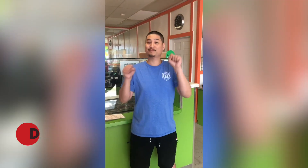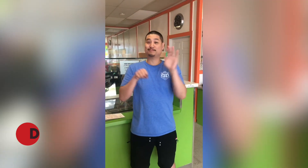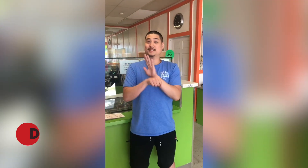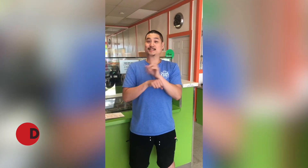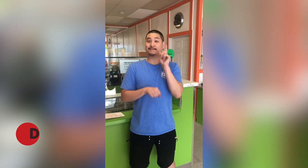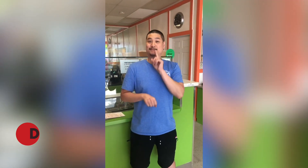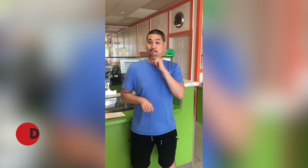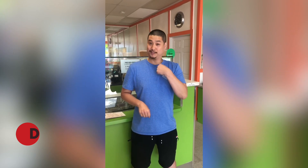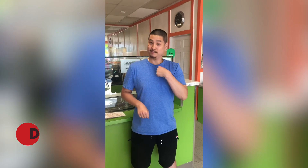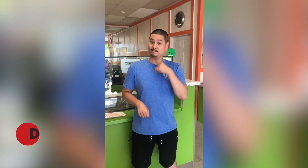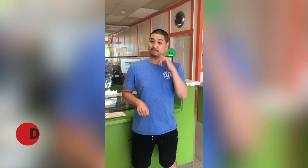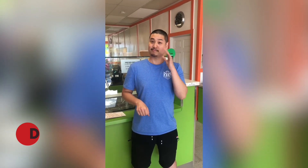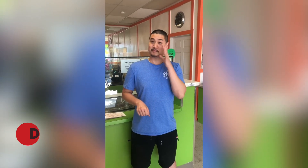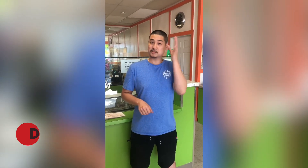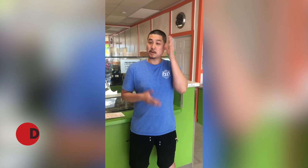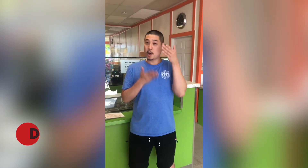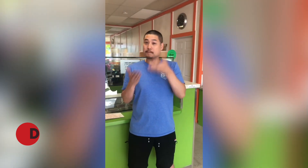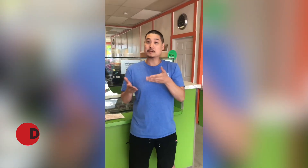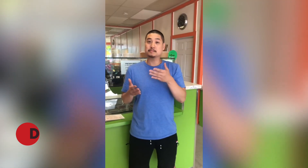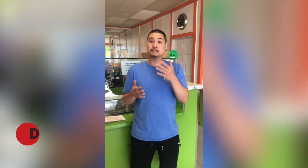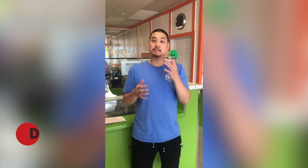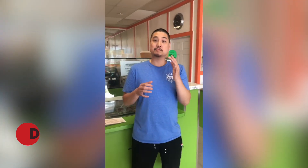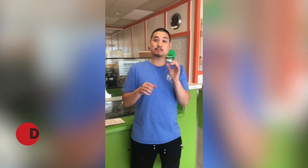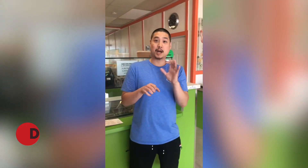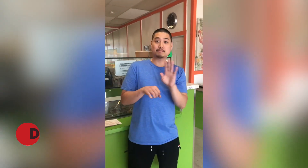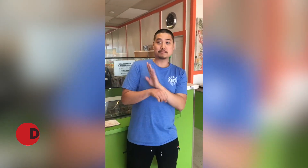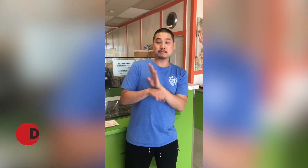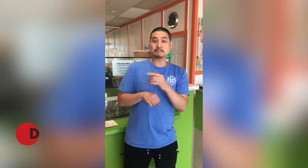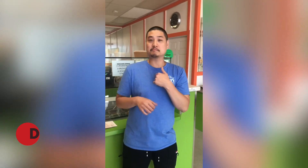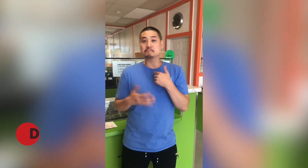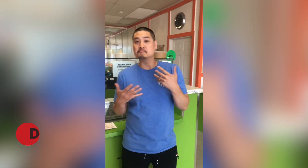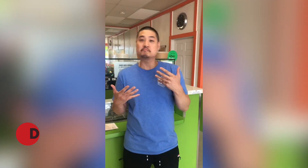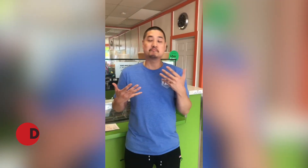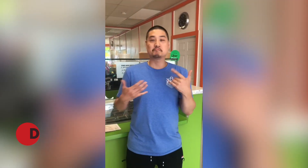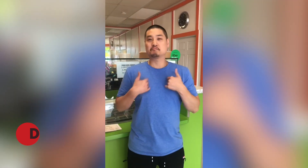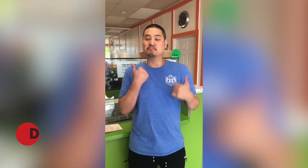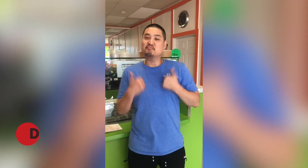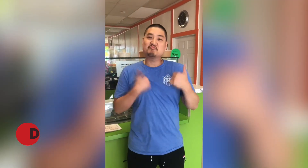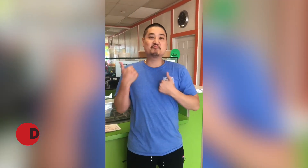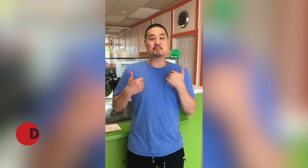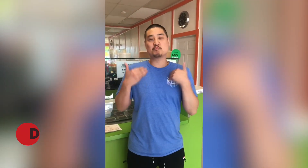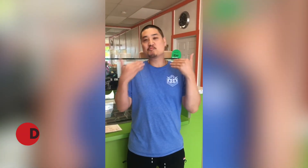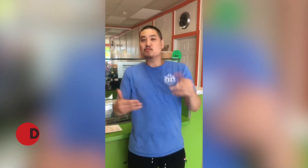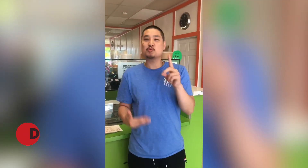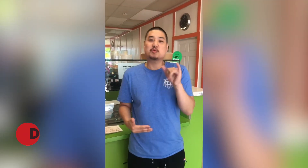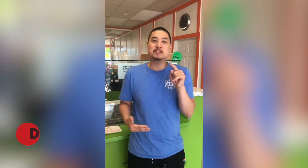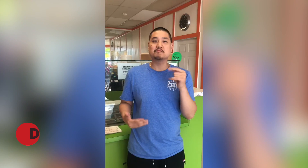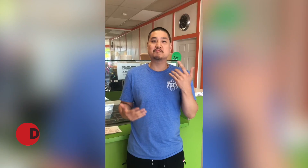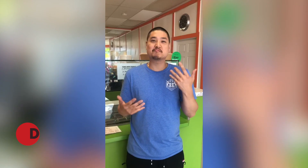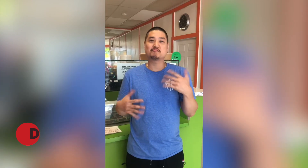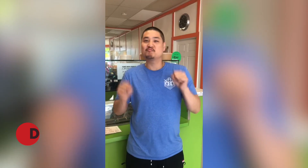I own the business, Dal’s Poke. My parents offered me the opportunity to set up the business. I was ambitious and went ahead and did it.